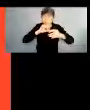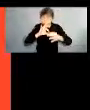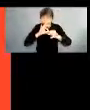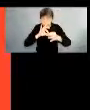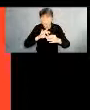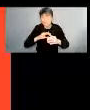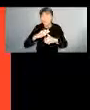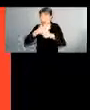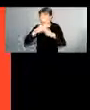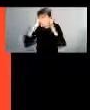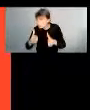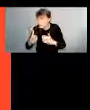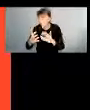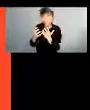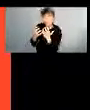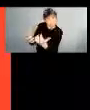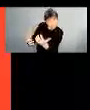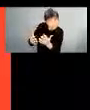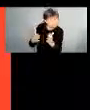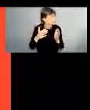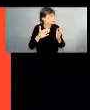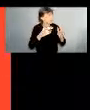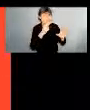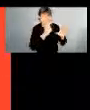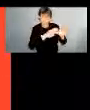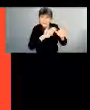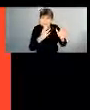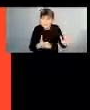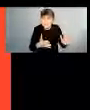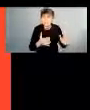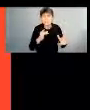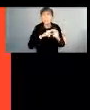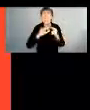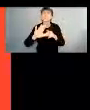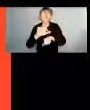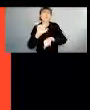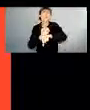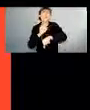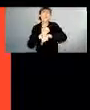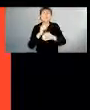or audiences. If your project will result in work that may eventually be shared publicly,